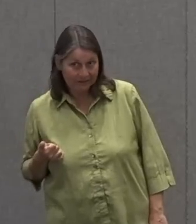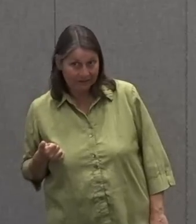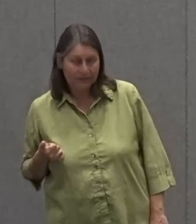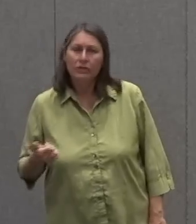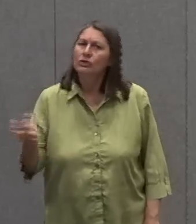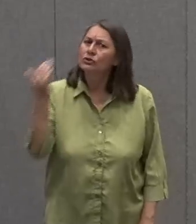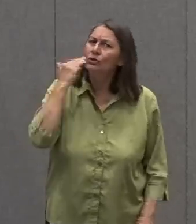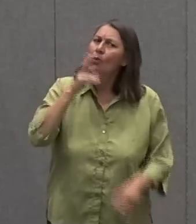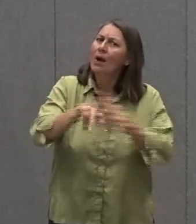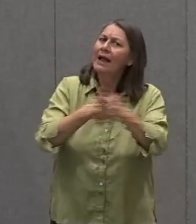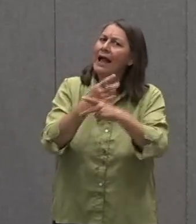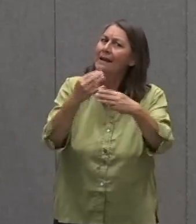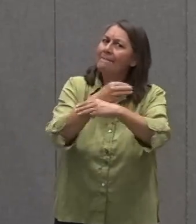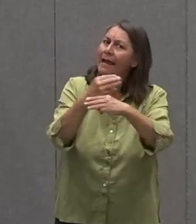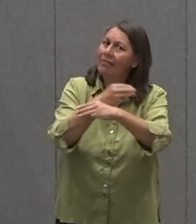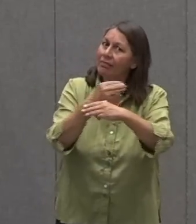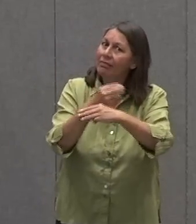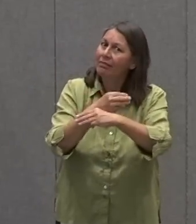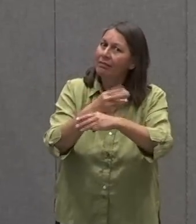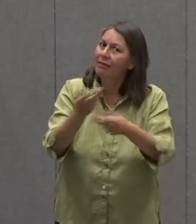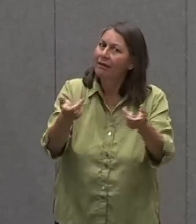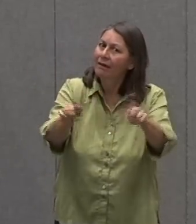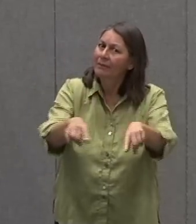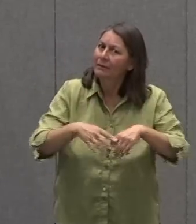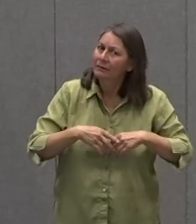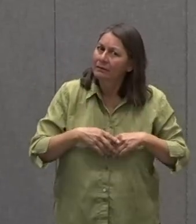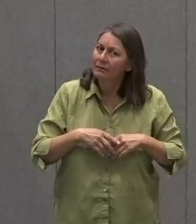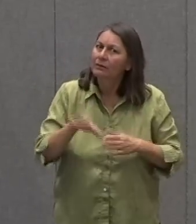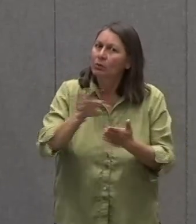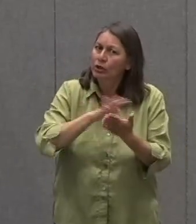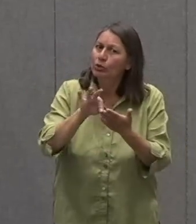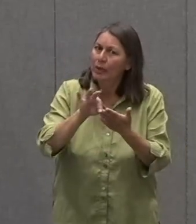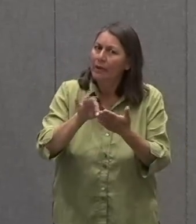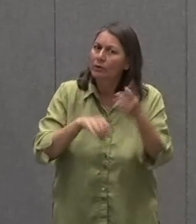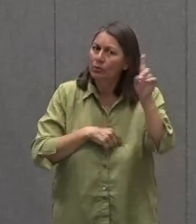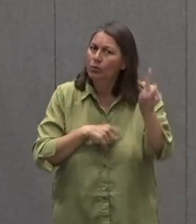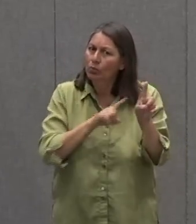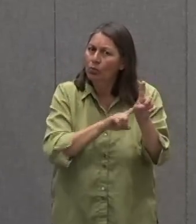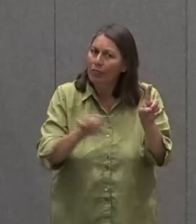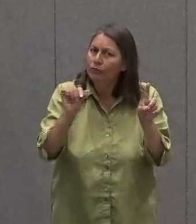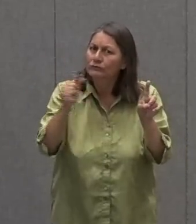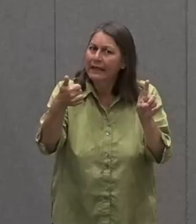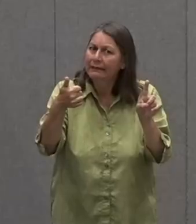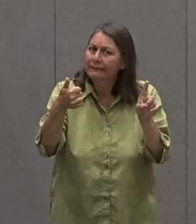Yeah, right, we counted to 10, so we counted to 10, and my question to you is: